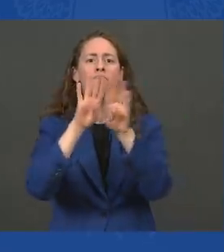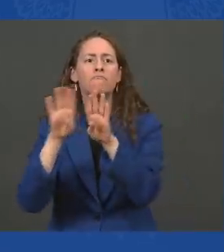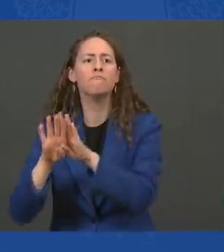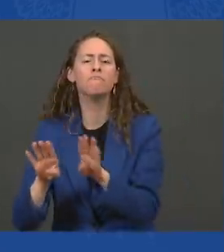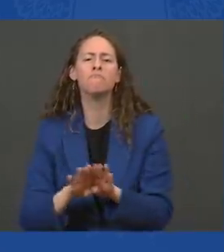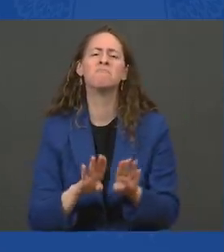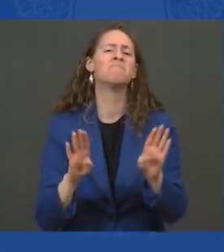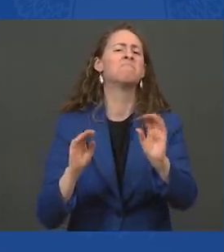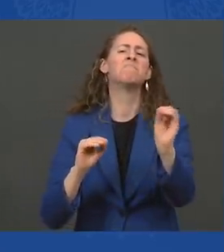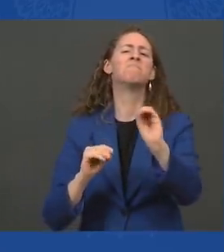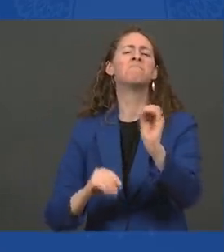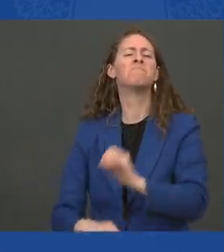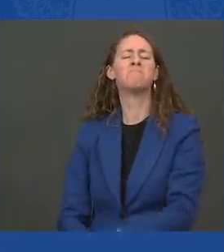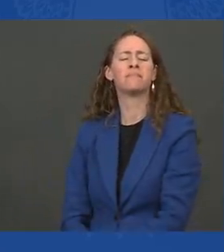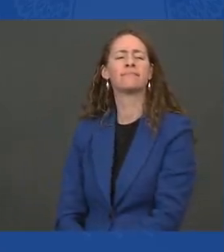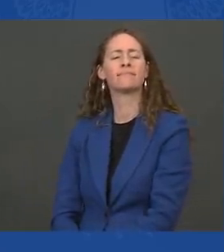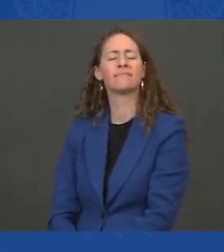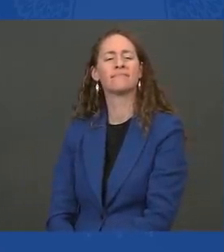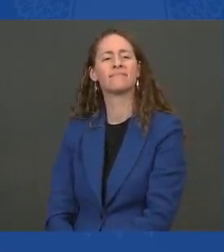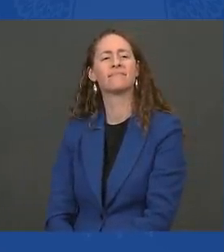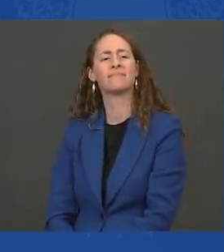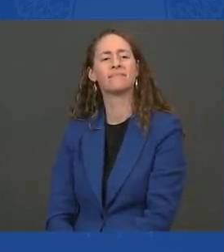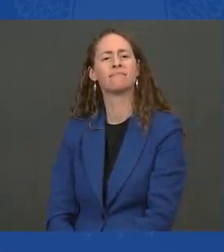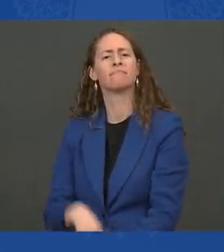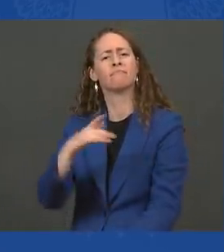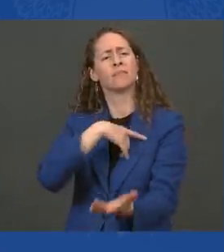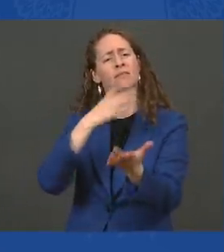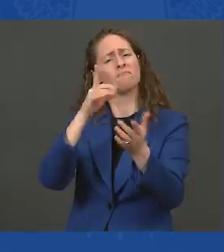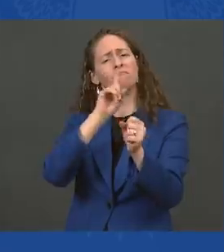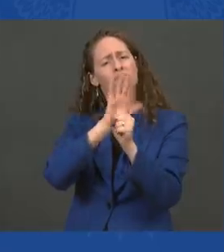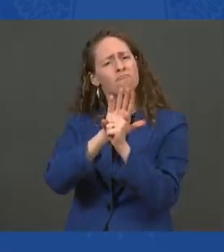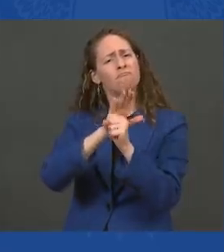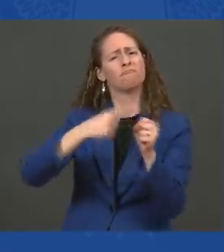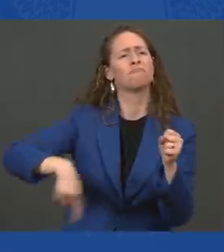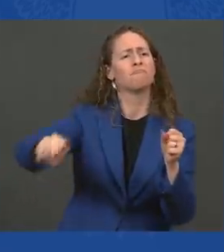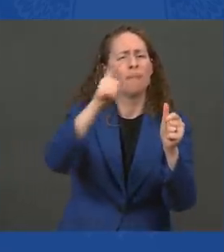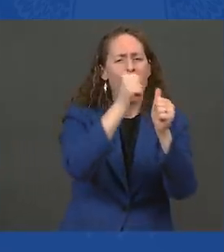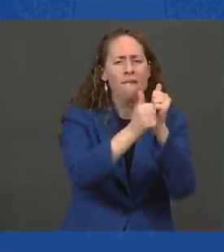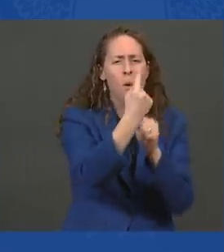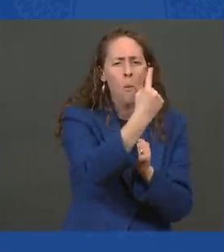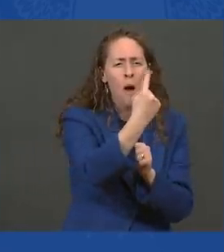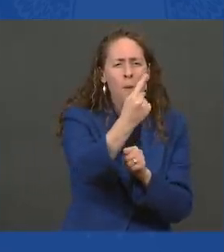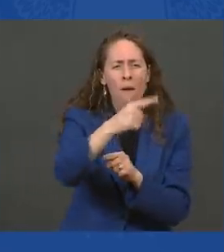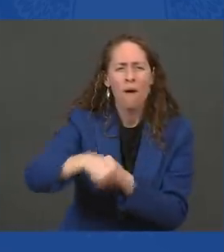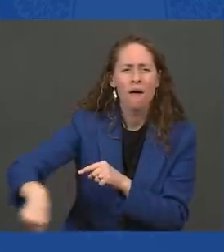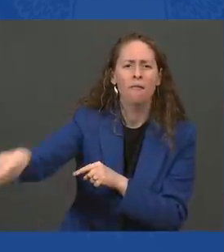always be the latest vaccines available and the booster shots available to them and for free and --